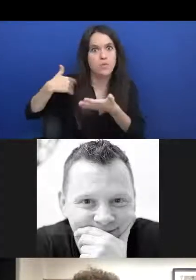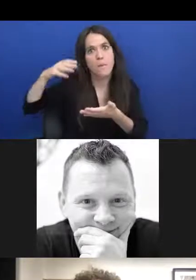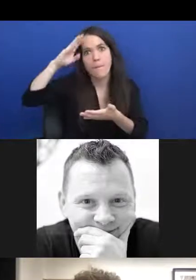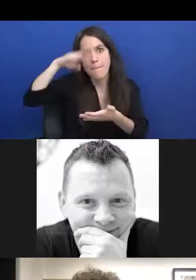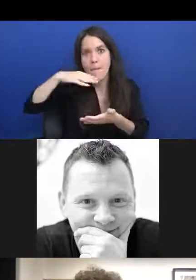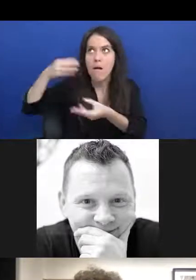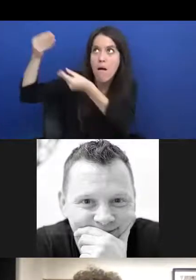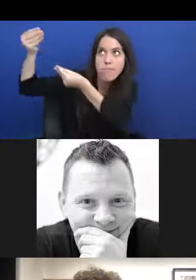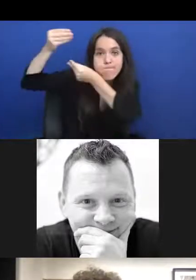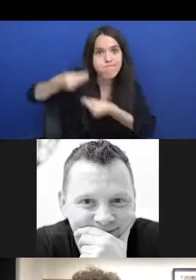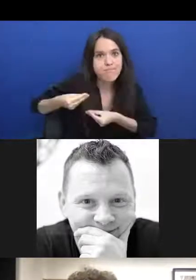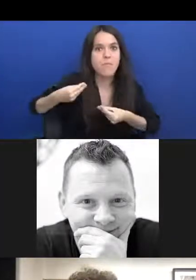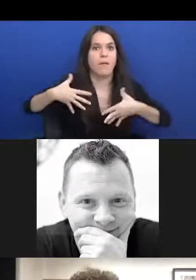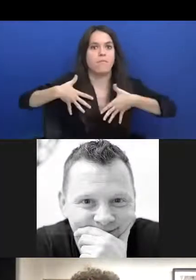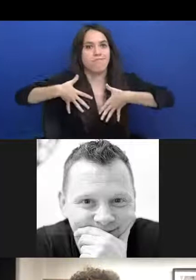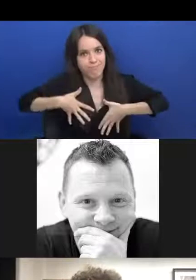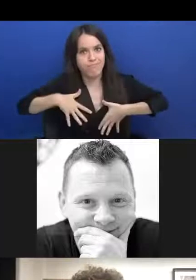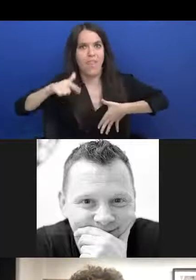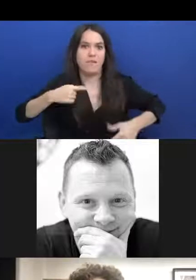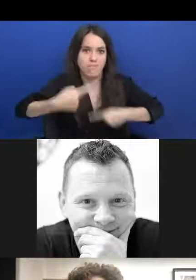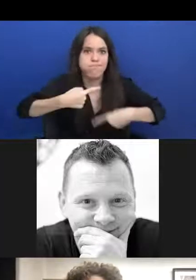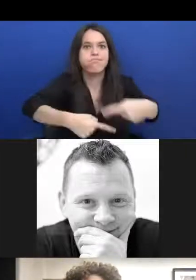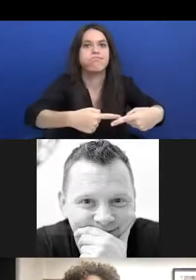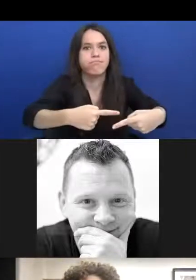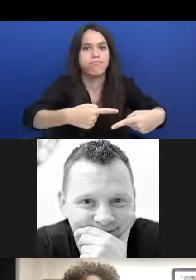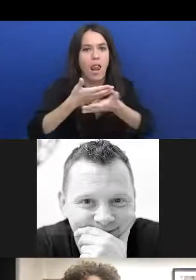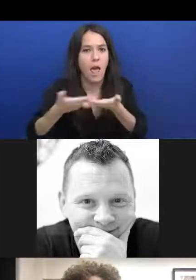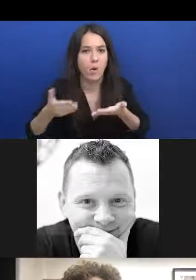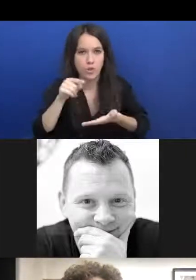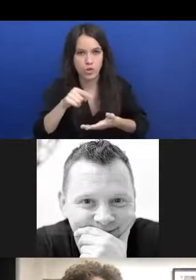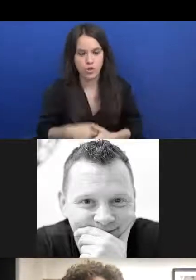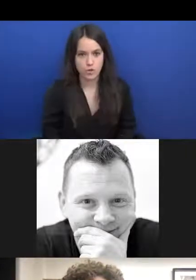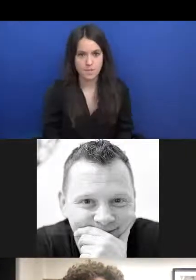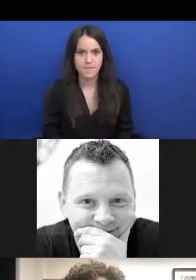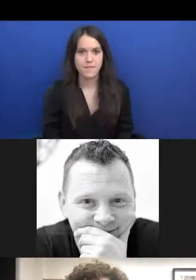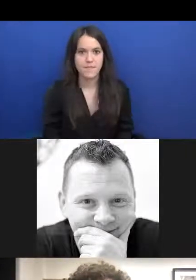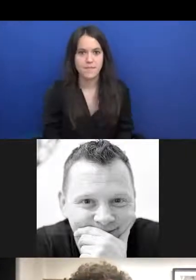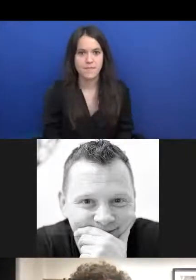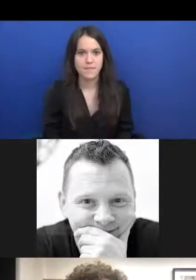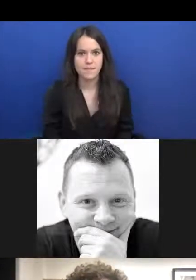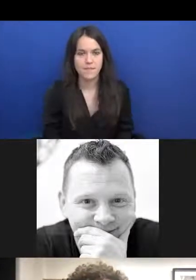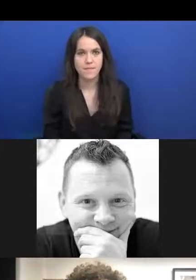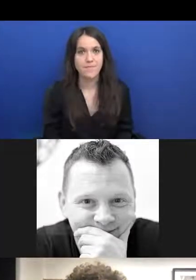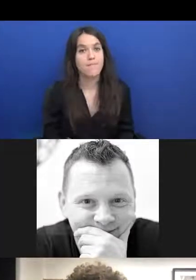and your land ownership through that patrilineal line but Mawng has become emblematic of Warruwi